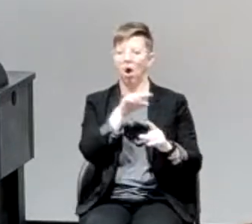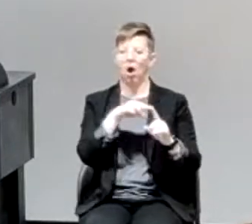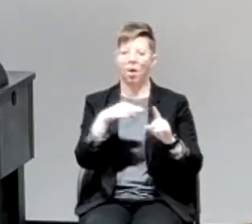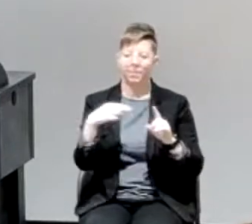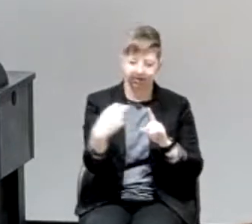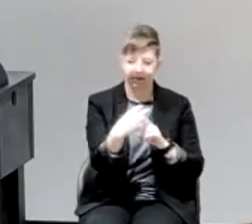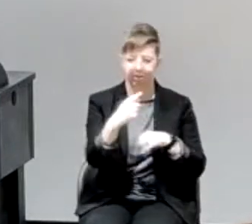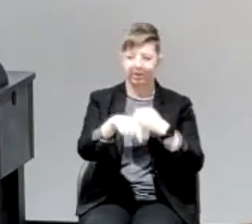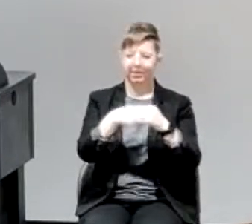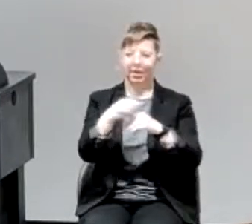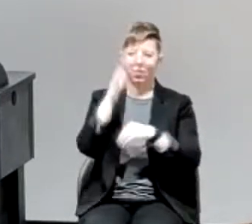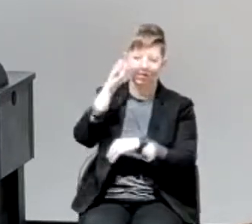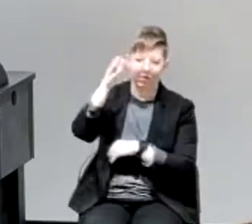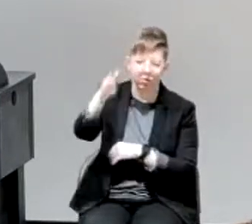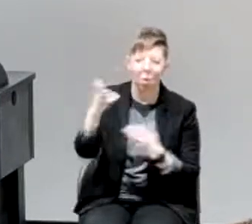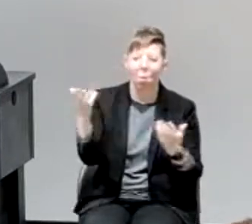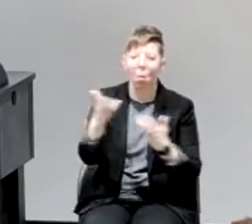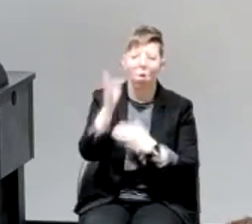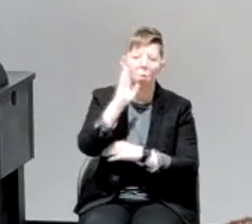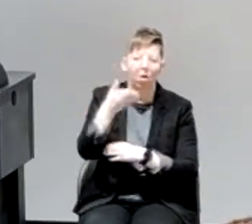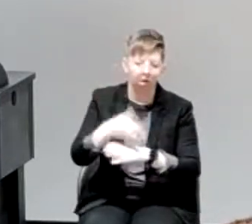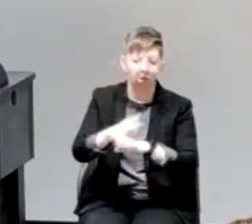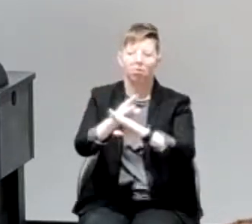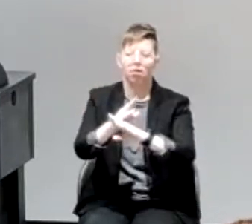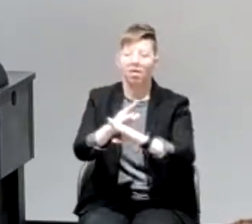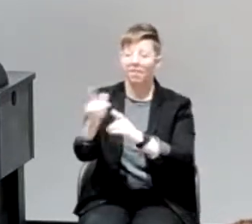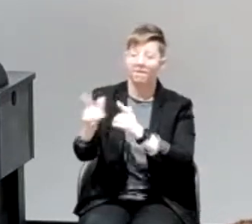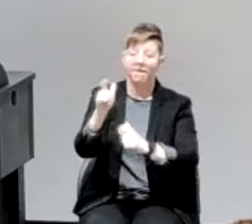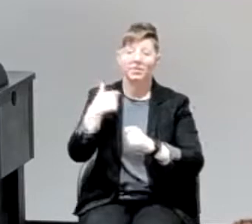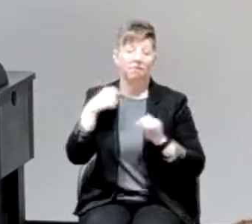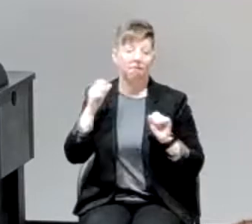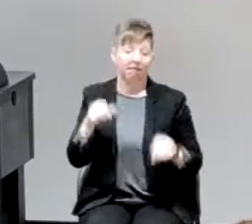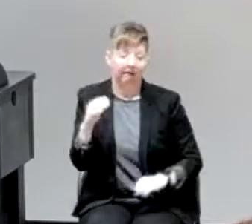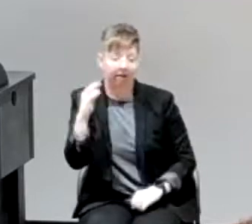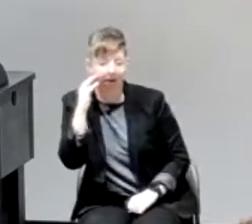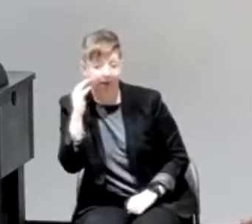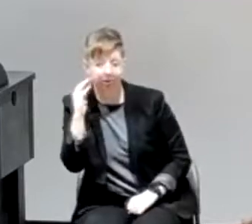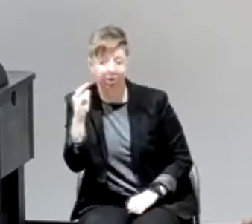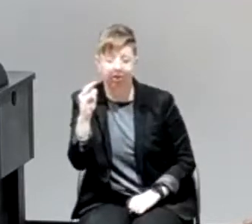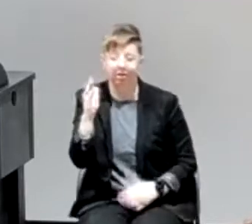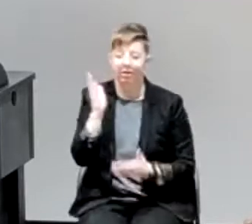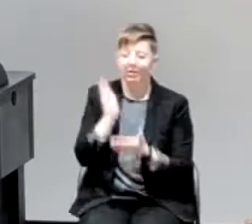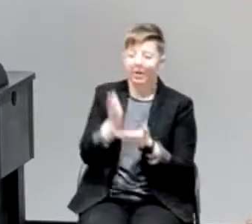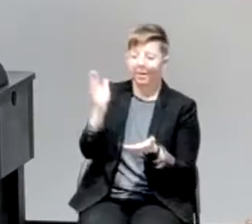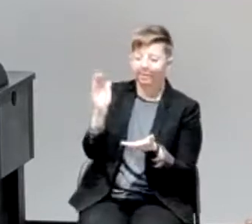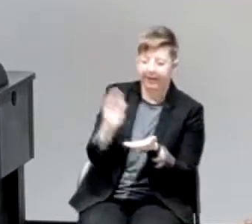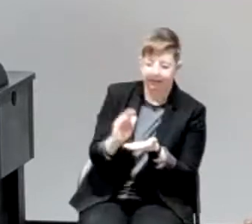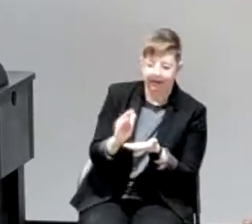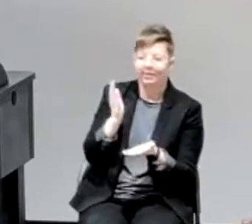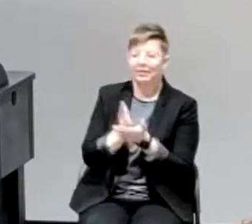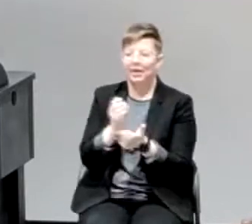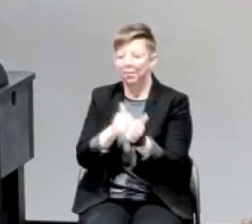Opportunity is simply not and we have a heck of a long way to go and let me know move to that. Total observations about the head winds. What is going to get in our way?